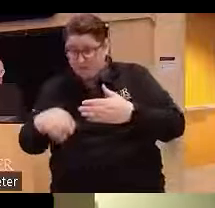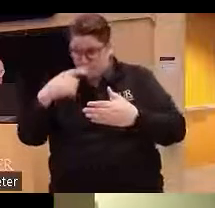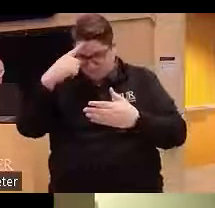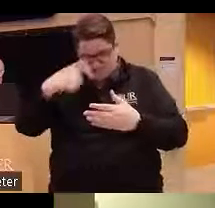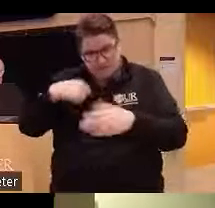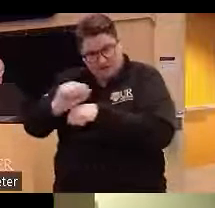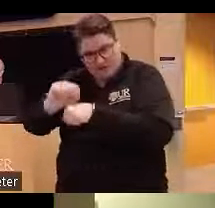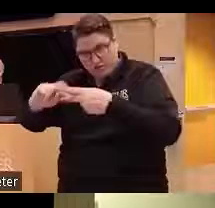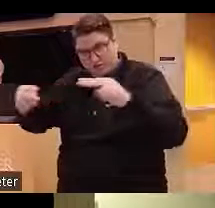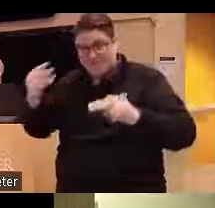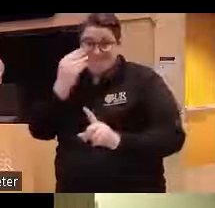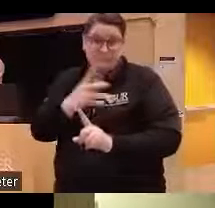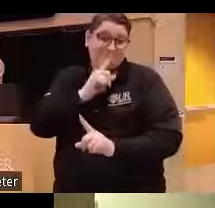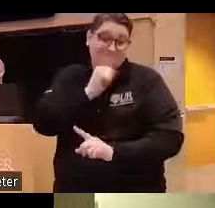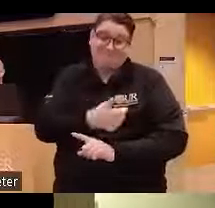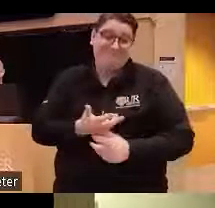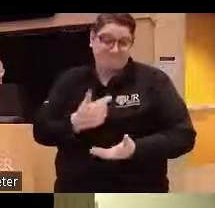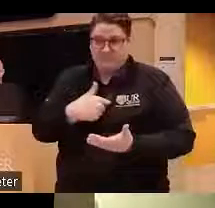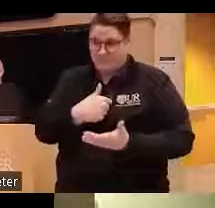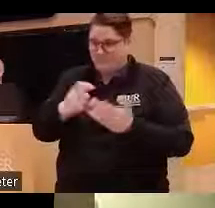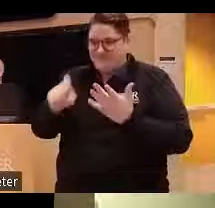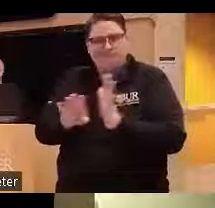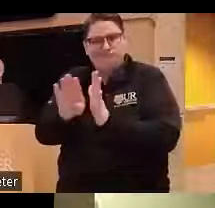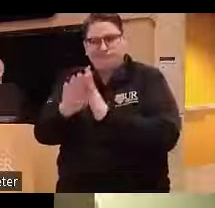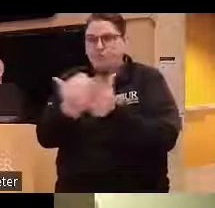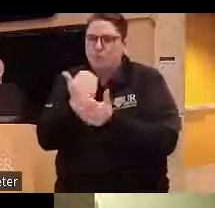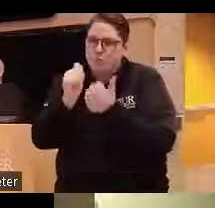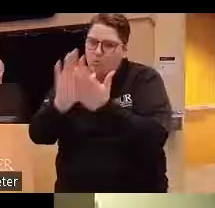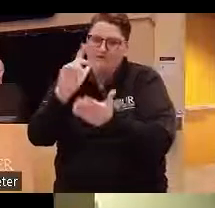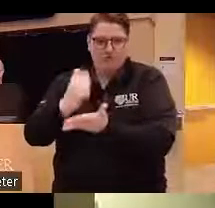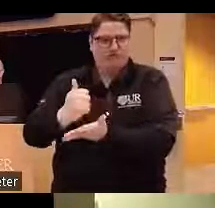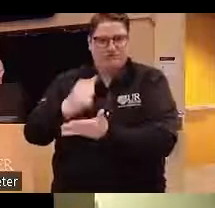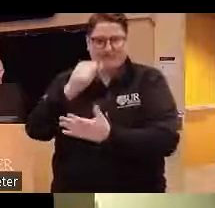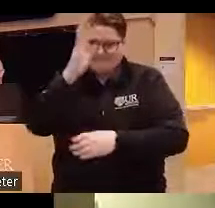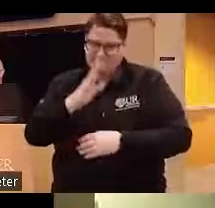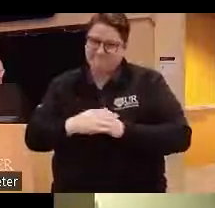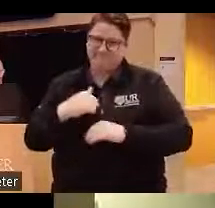uh really creative synthesis and new approaches are needed and I think that um Dr malisa's work